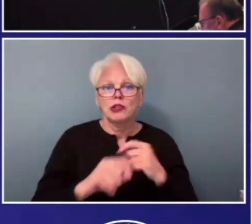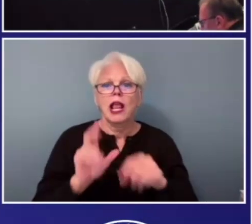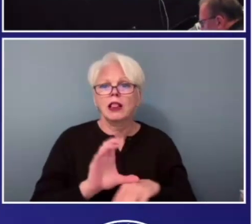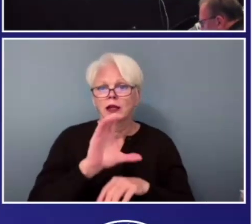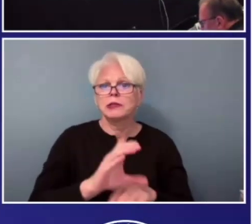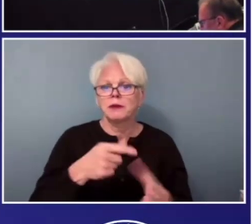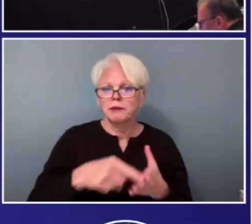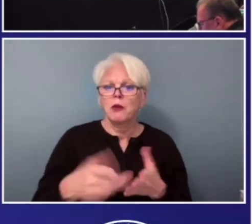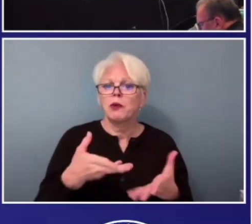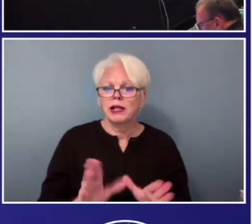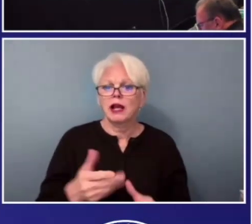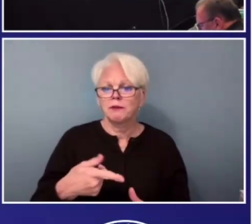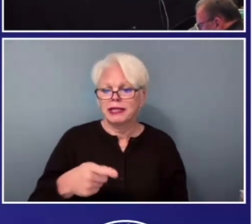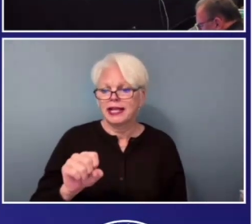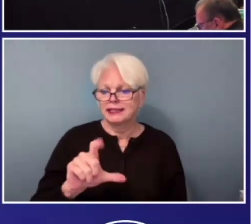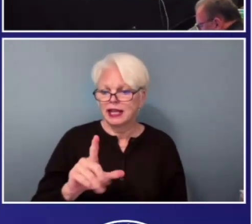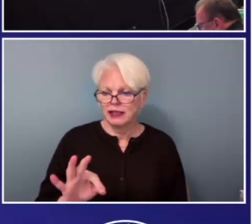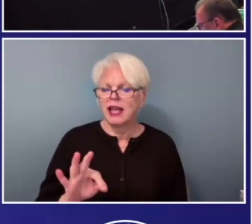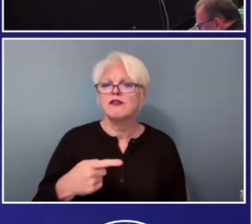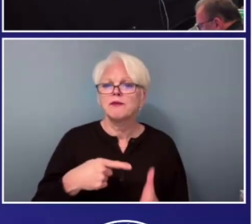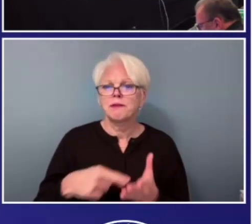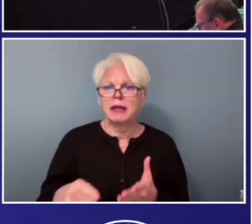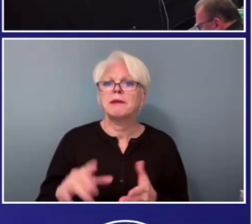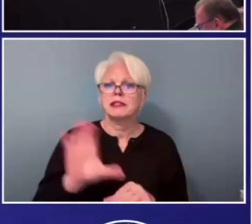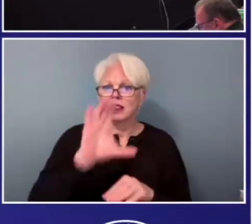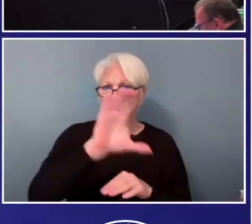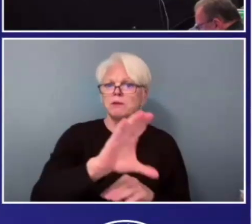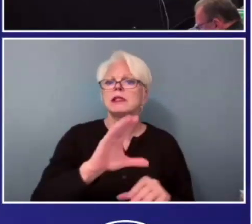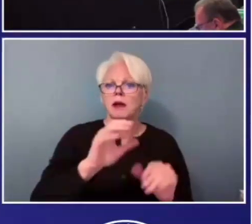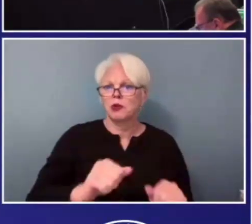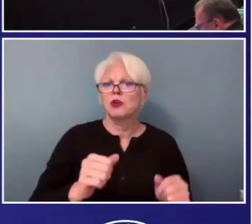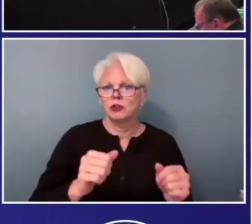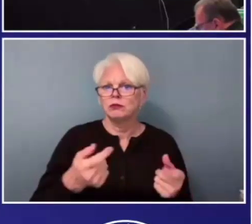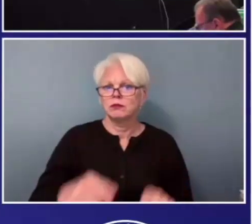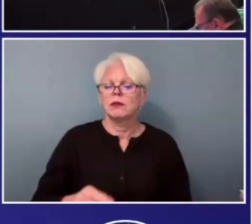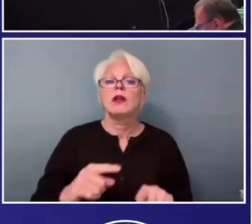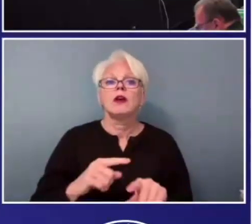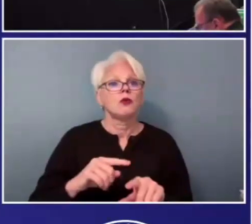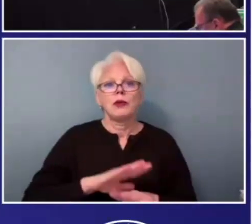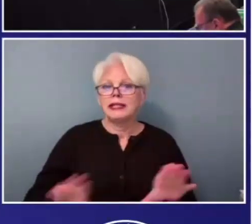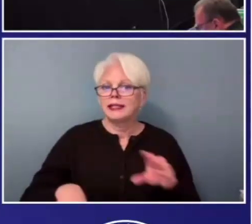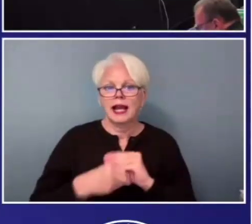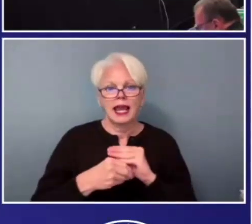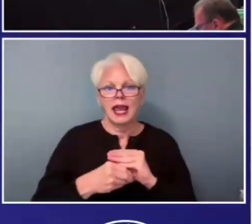under the PSLF program to be made, we did not add the additional regulatory